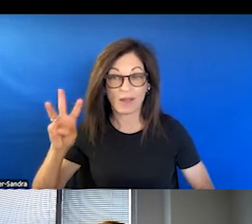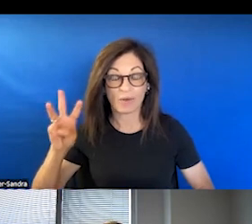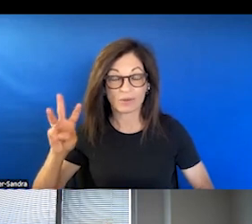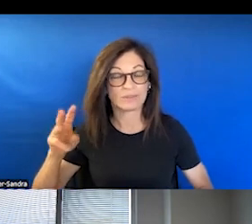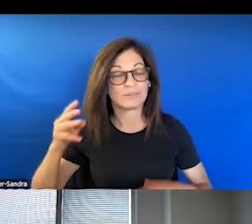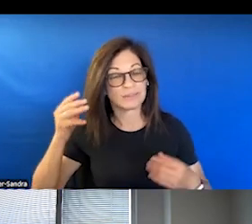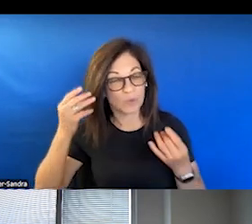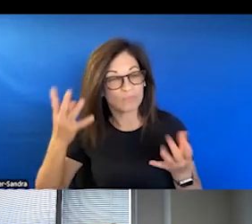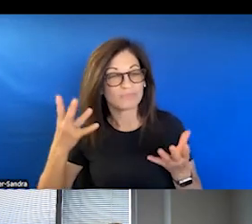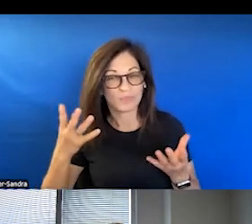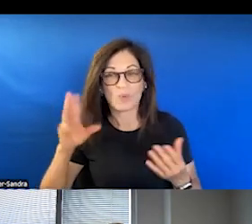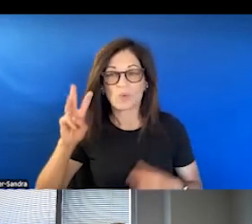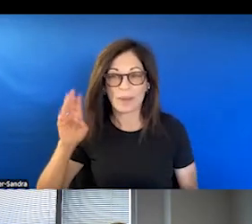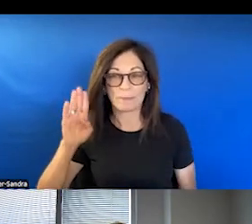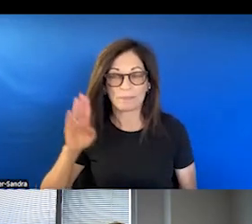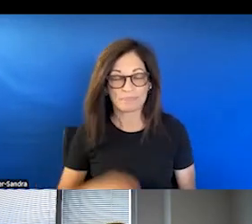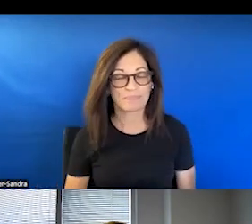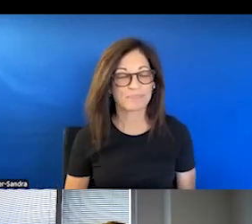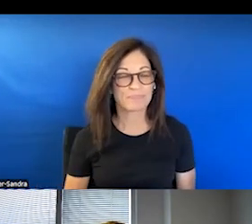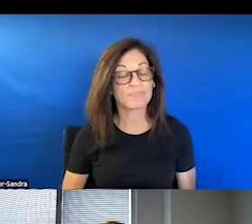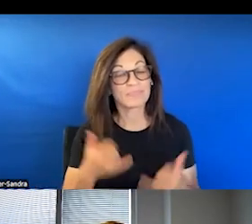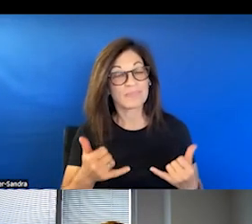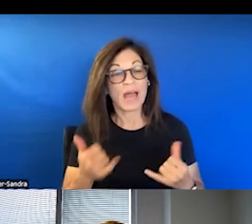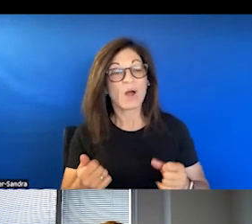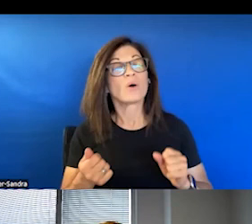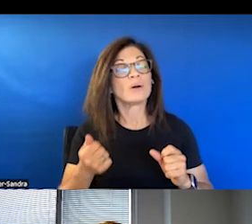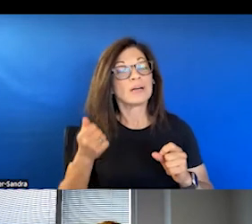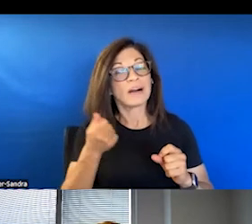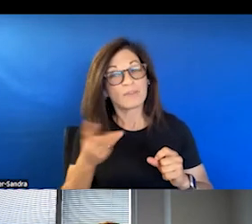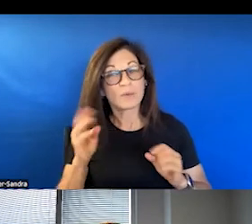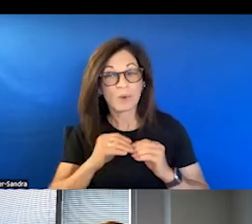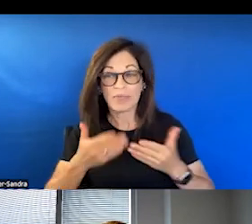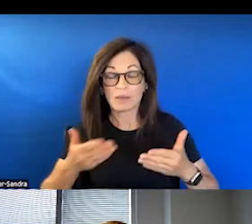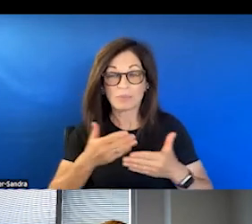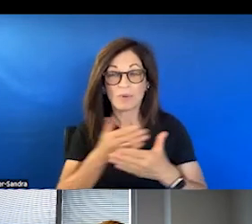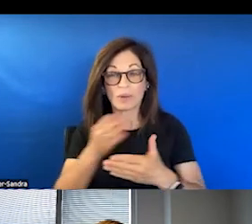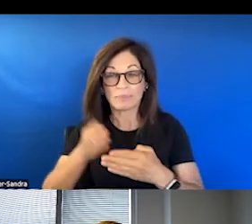A COUPLE THINGS, AS WE COME TO THE BACK OF THE CALL. MAYBE BEFORE THE TOOLS. I WANT TO